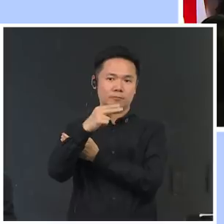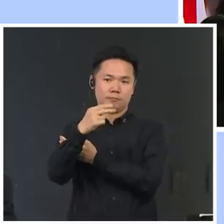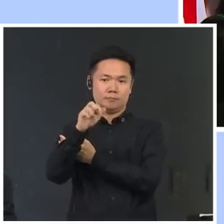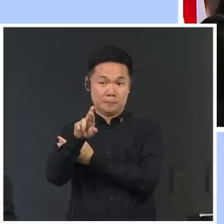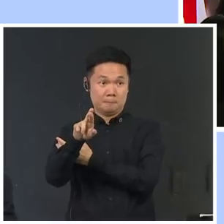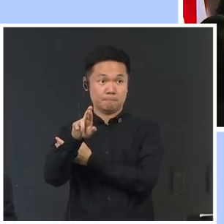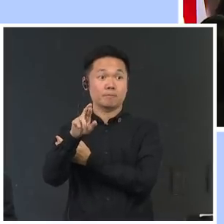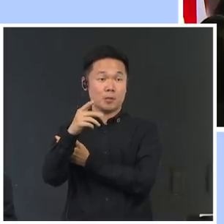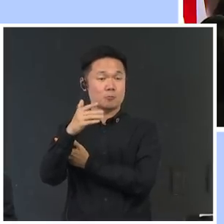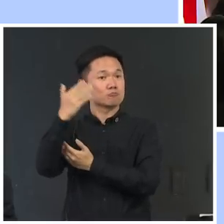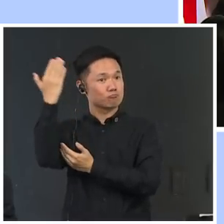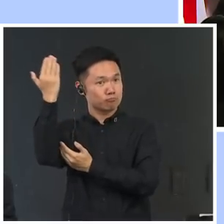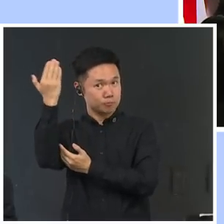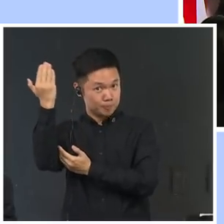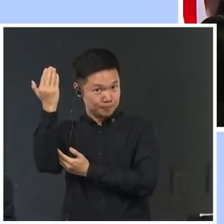So let us begin.